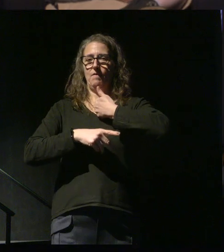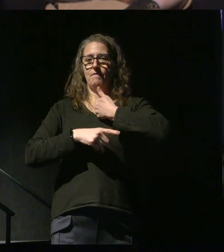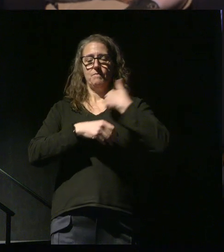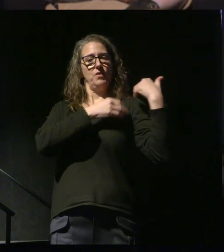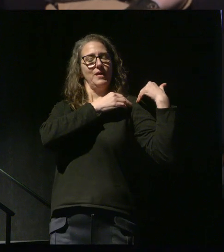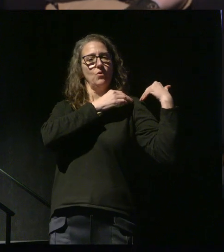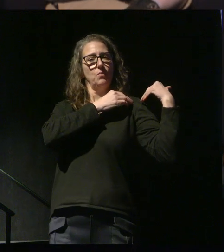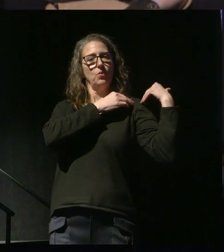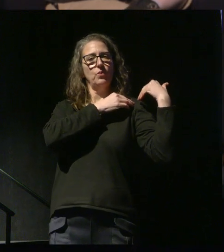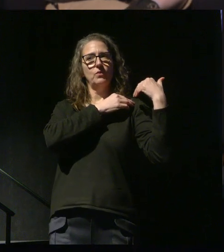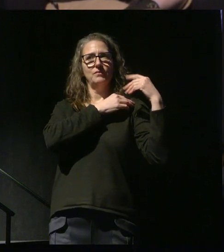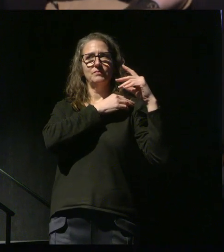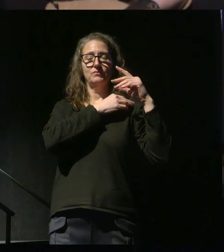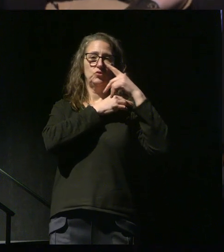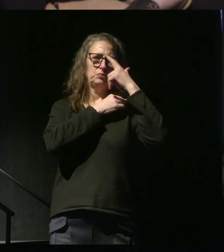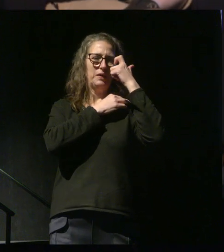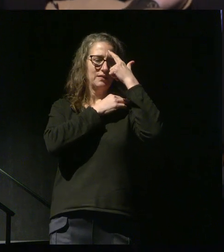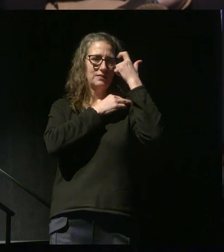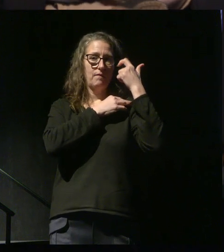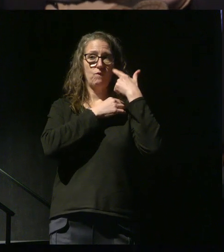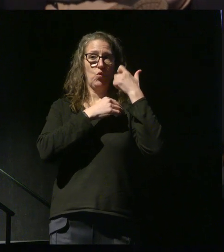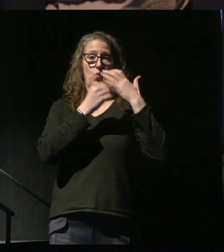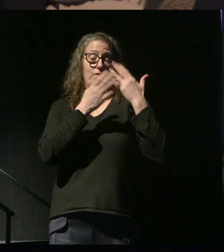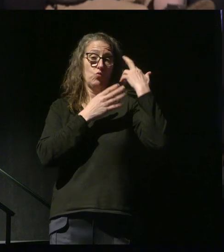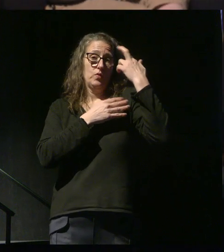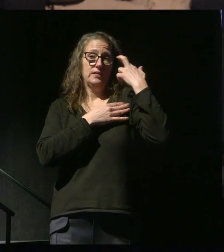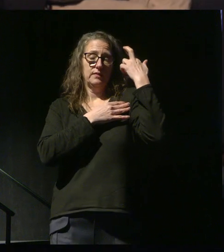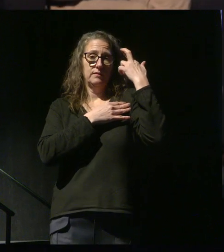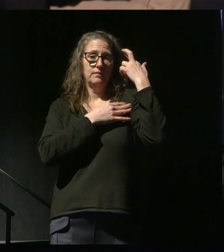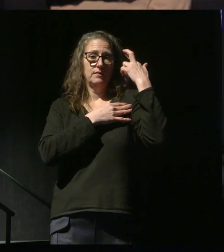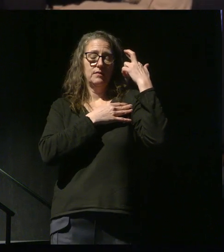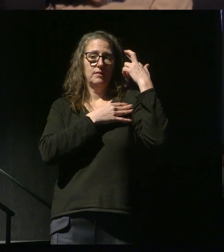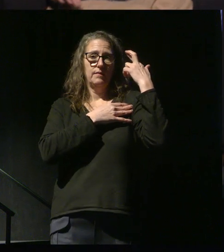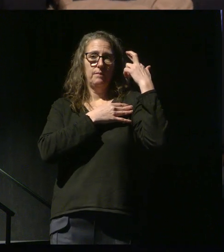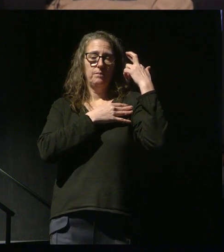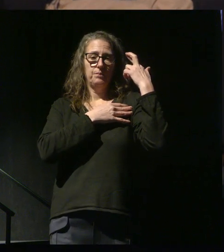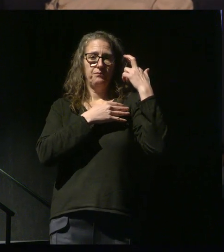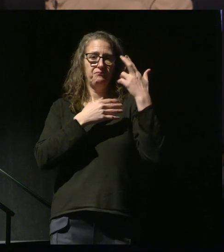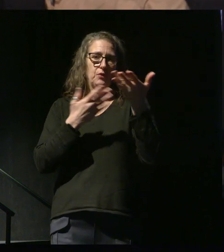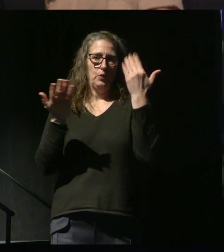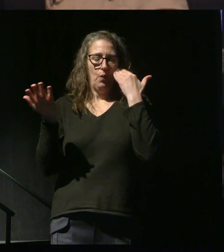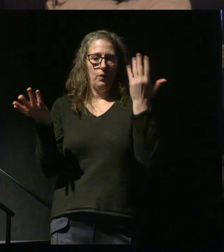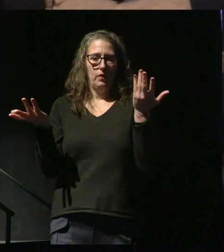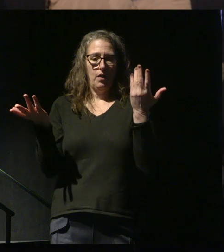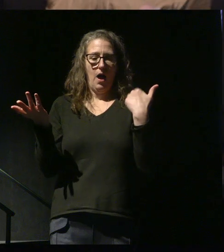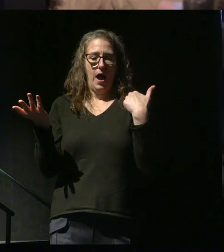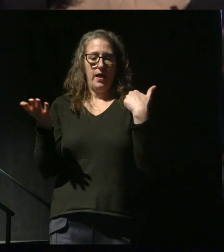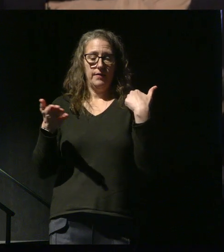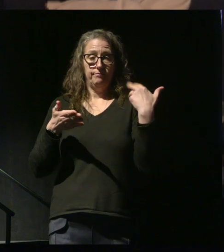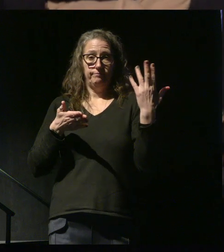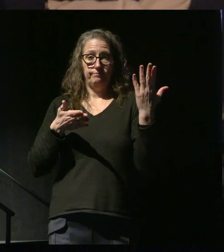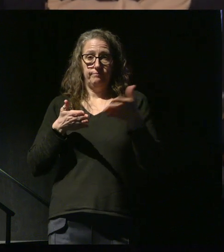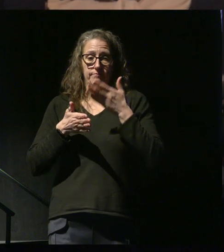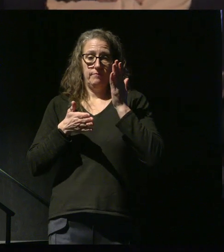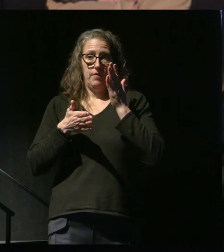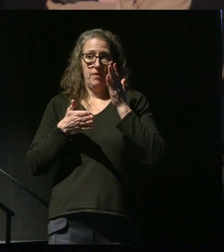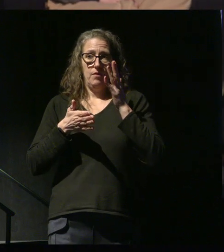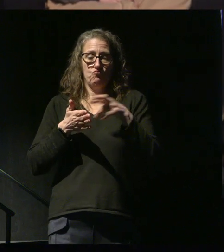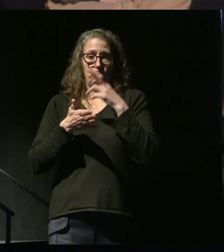you know just because I, for whatever reason, you know have ended up with just these amazing,